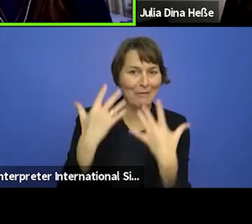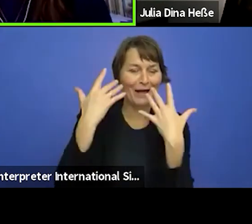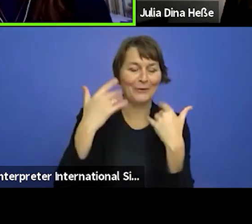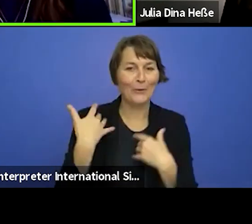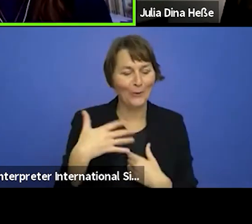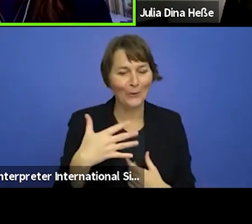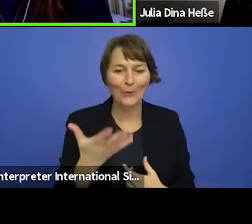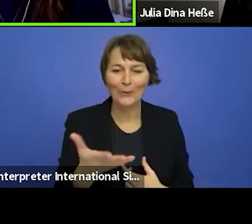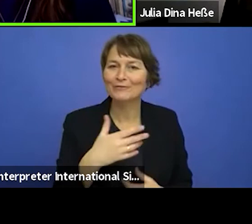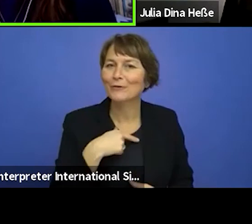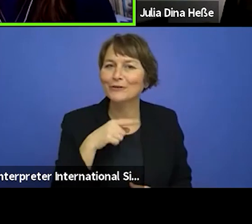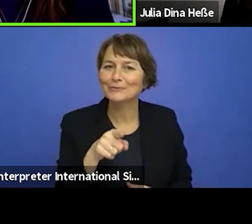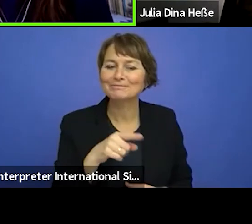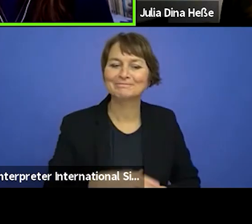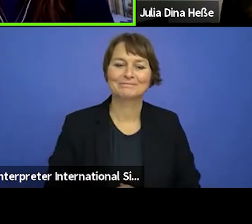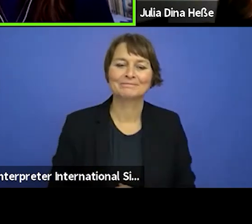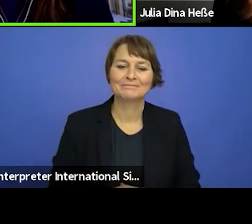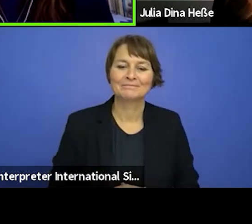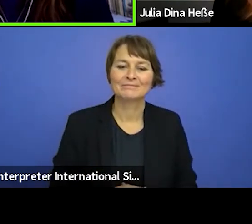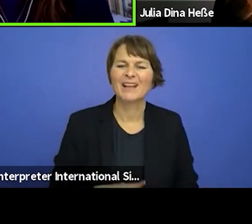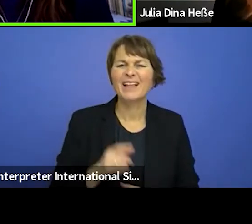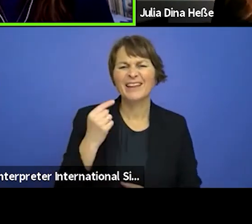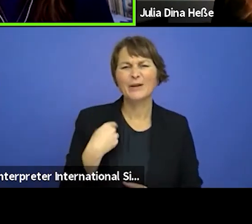the word that hasn't been mentioned but a word that's sitting with me right now is courage